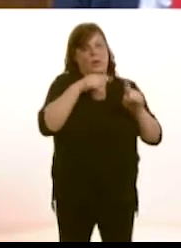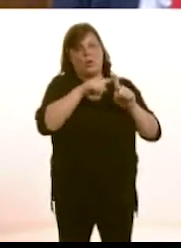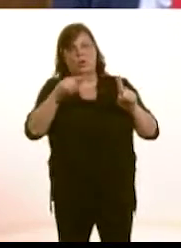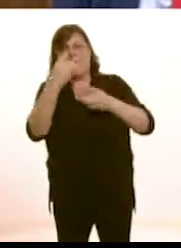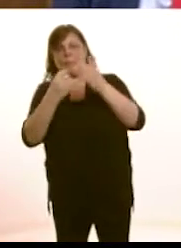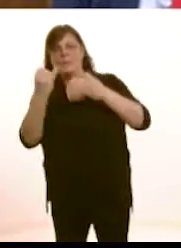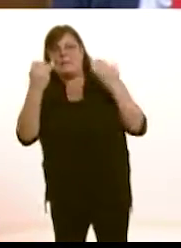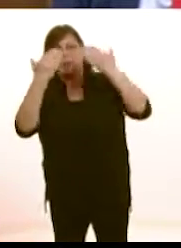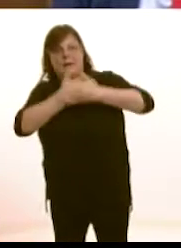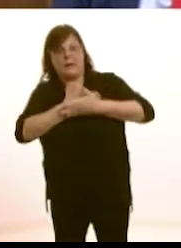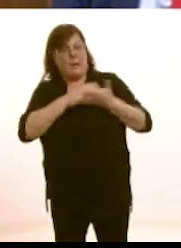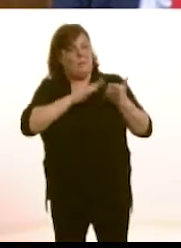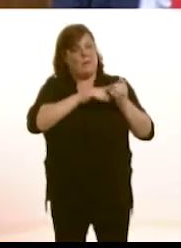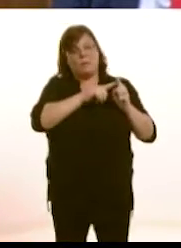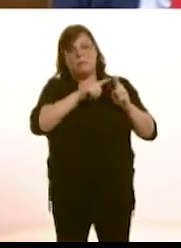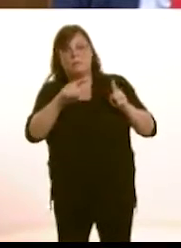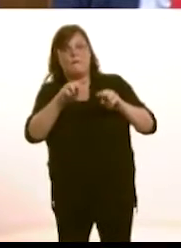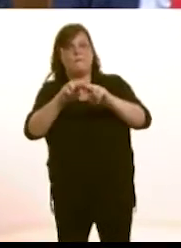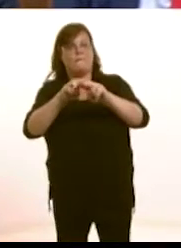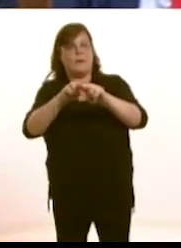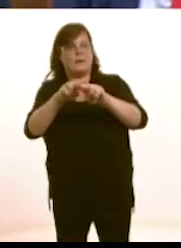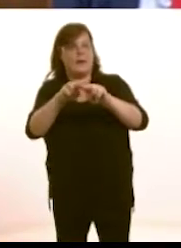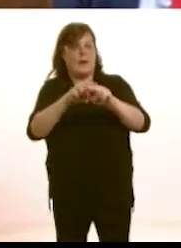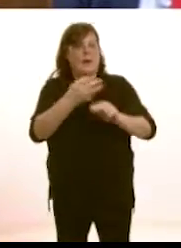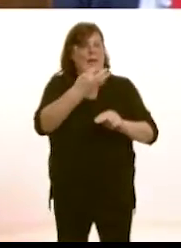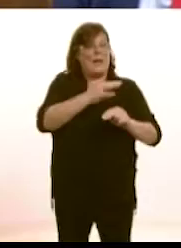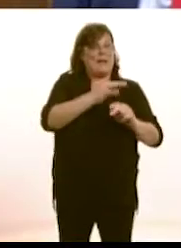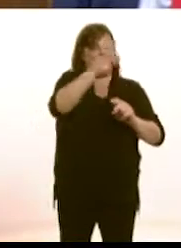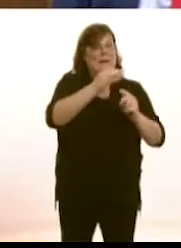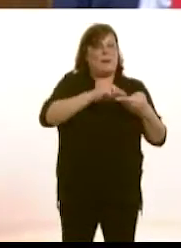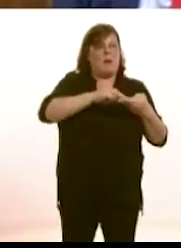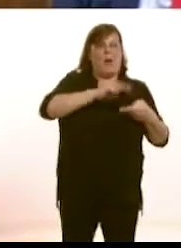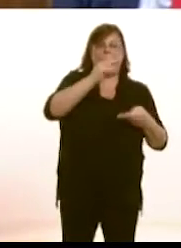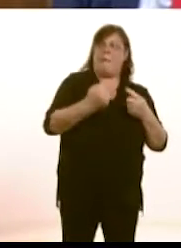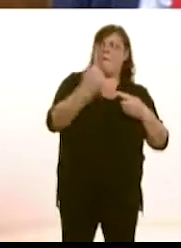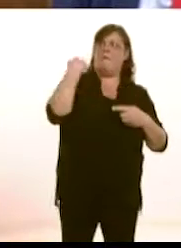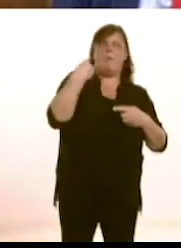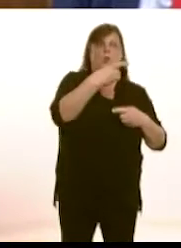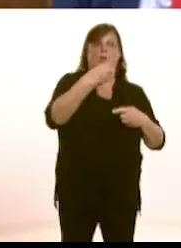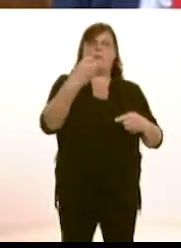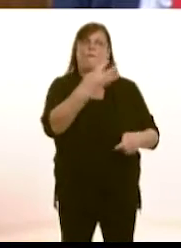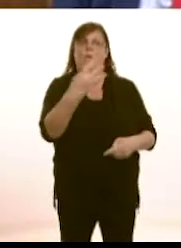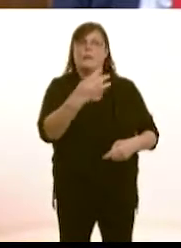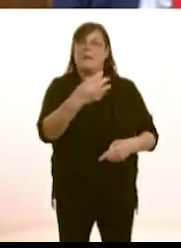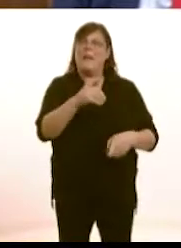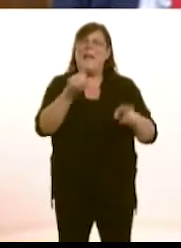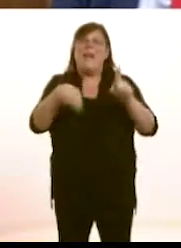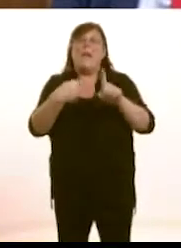p.m. Monday to Fridayóan increase from 80 per cent in 2014, on top ofóon top ofóthe access that I mentioned earlier on.